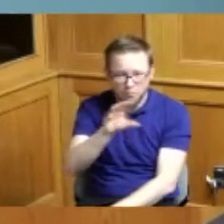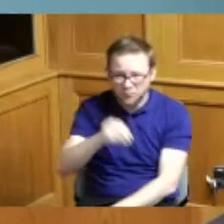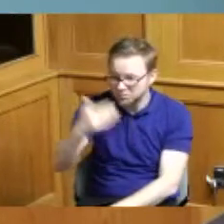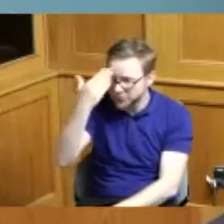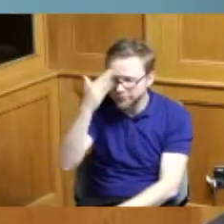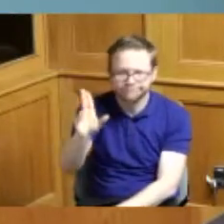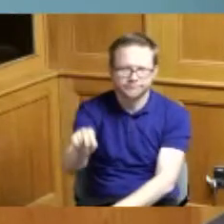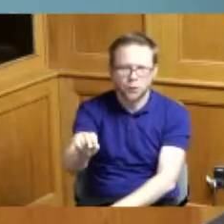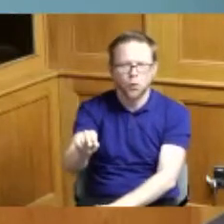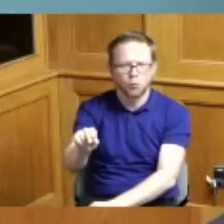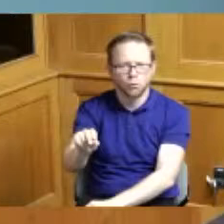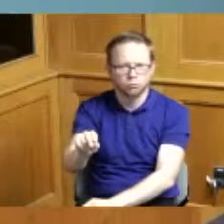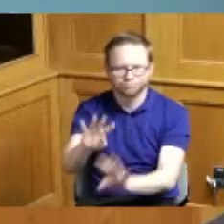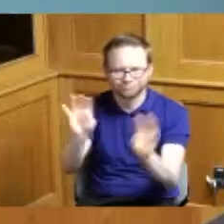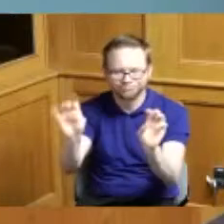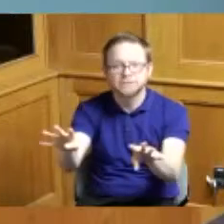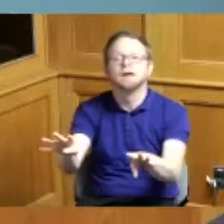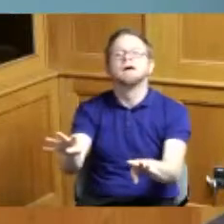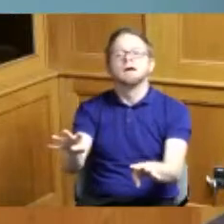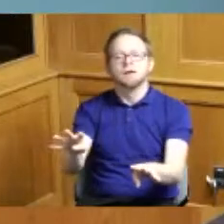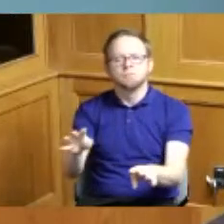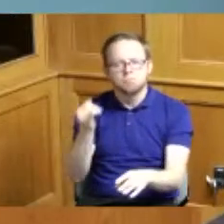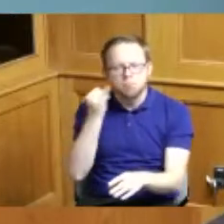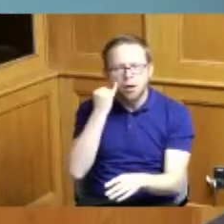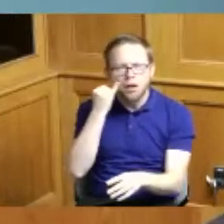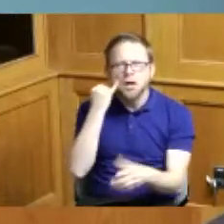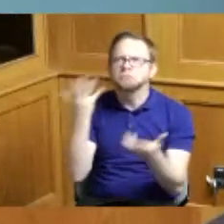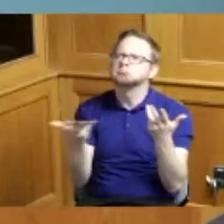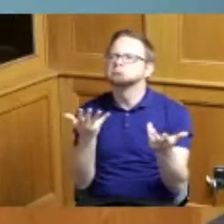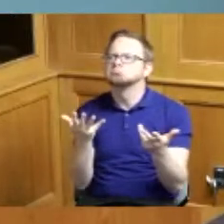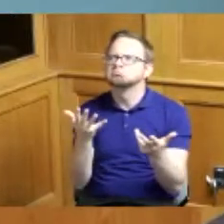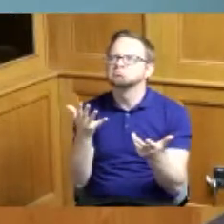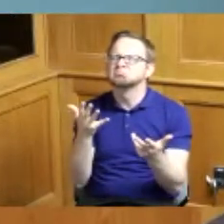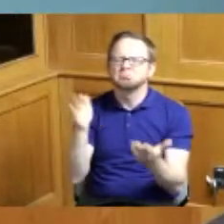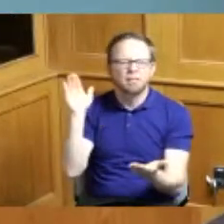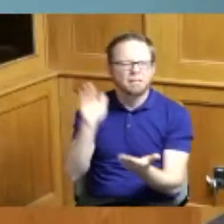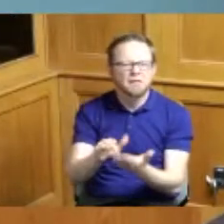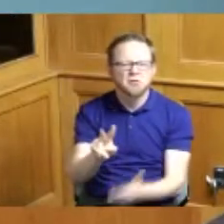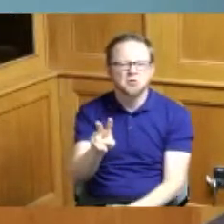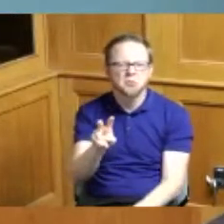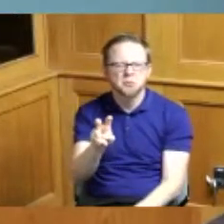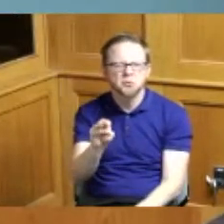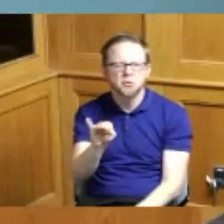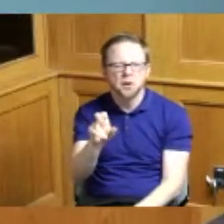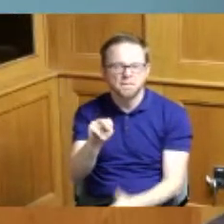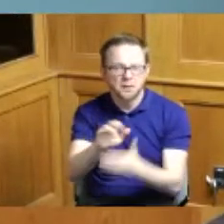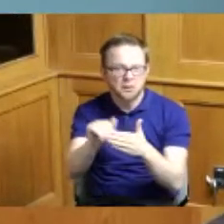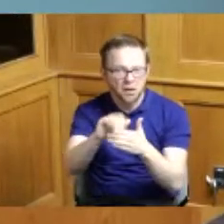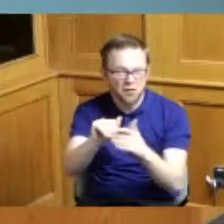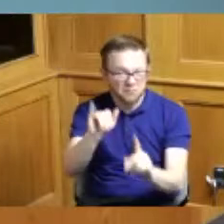one thing I do know even if it was a 200 million dollar economic impact is that enough to say yes